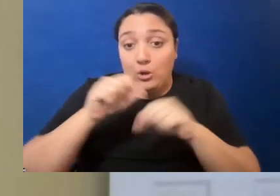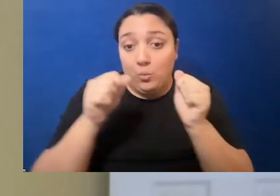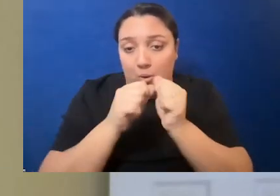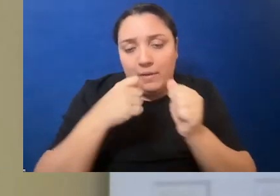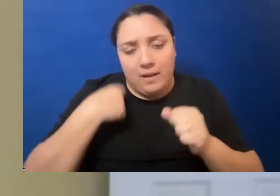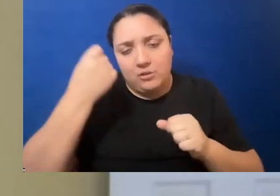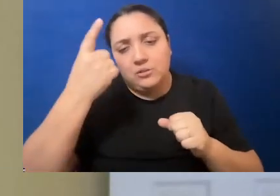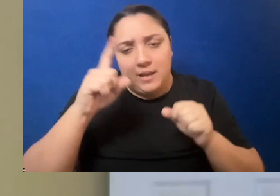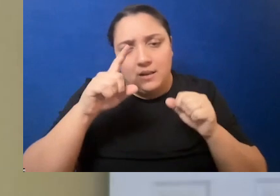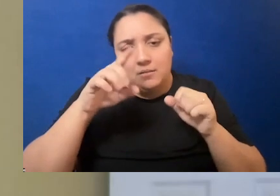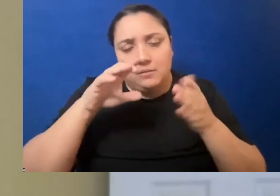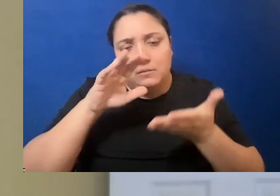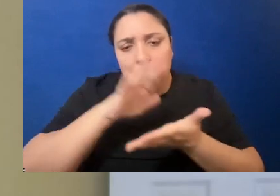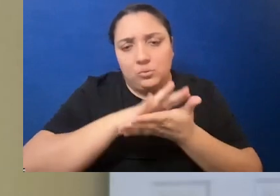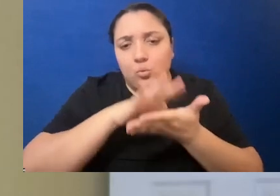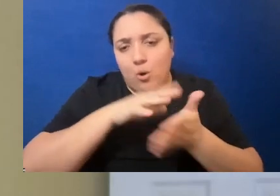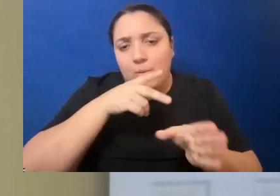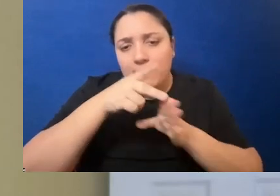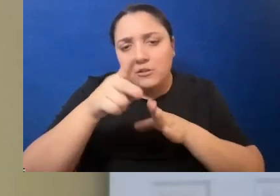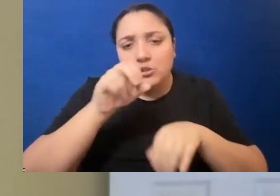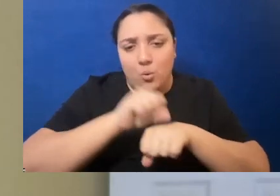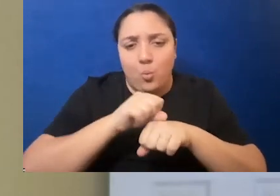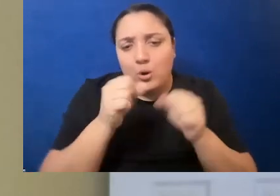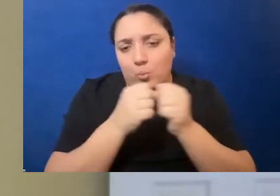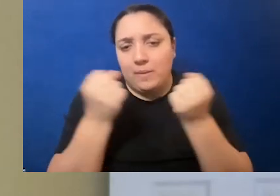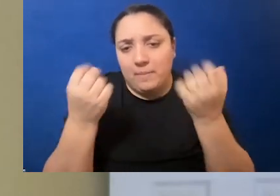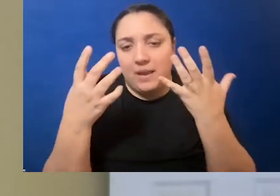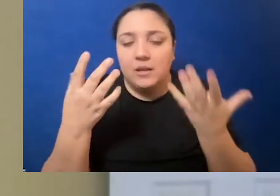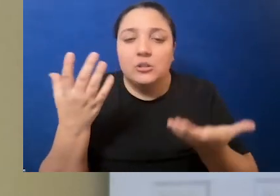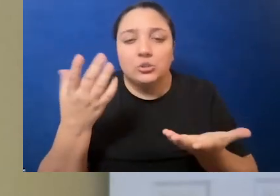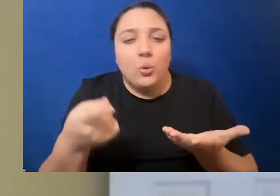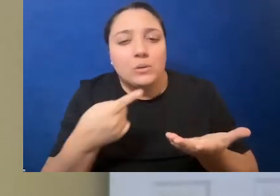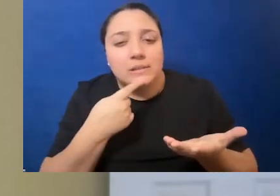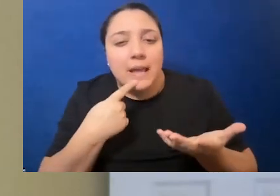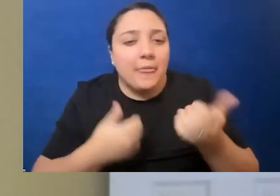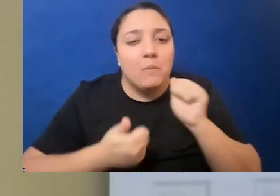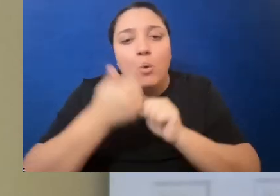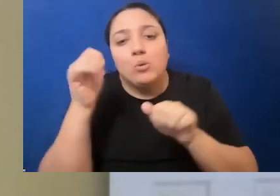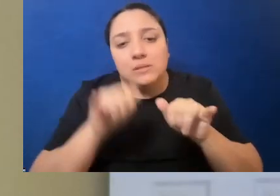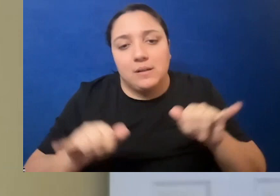ANXIETY FOR YOUR CHILD OR THE STUDENT THAT YOU WORK WITH? I UNDERSTAND SCHOOL